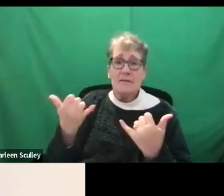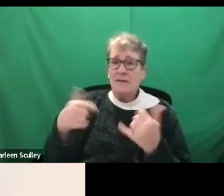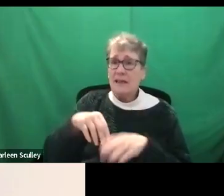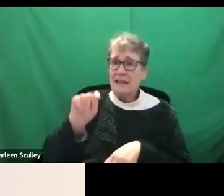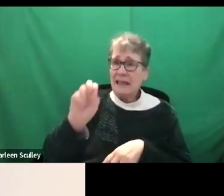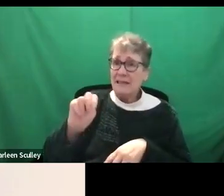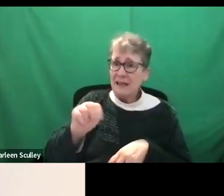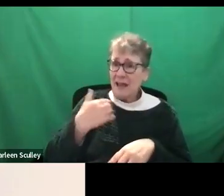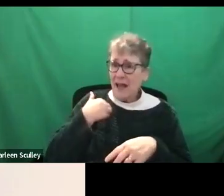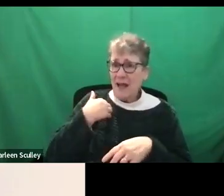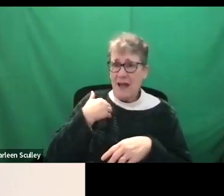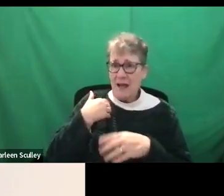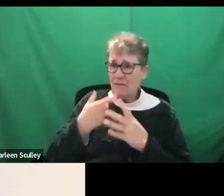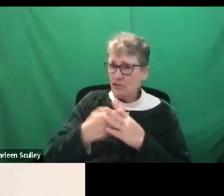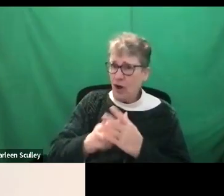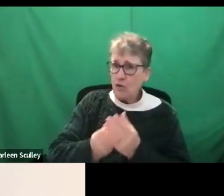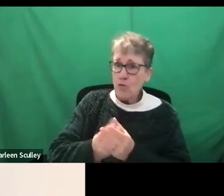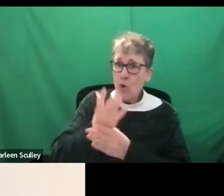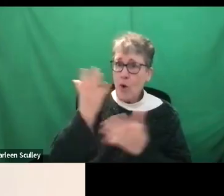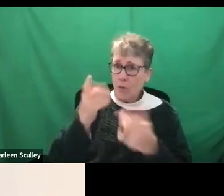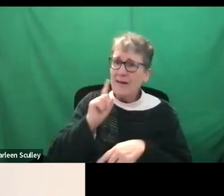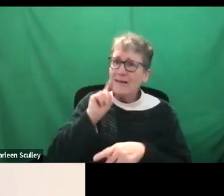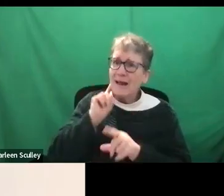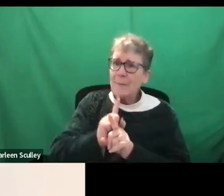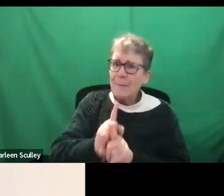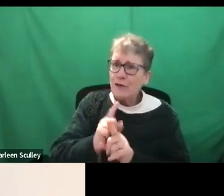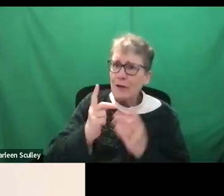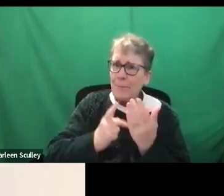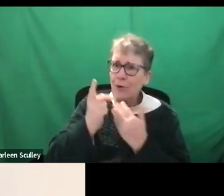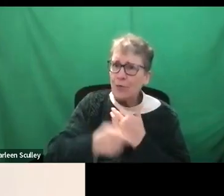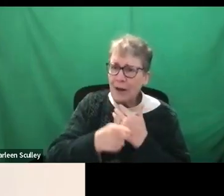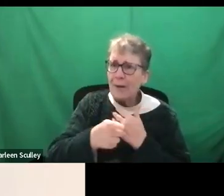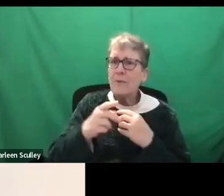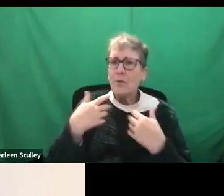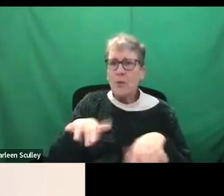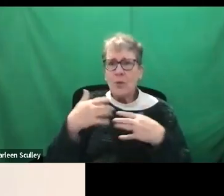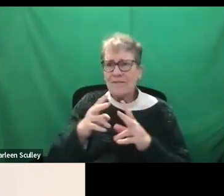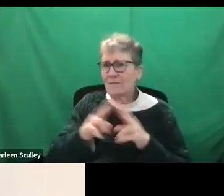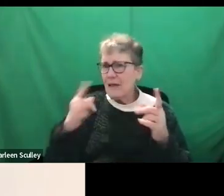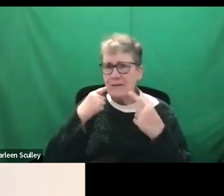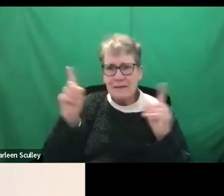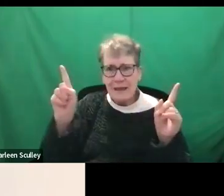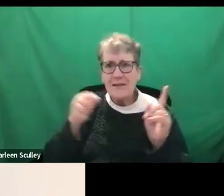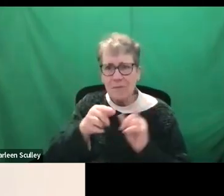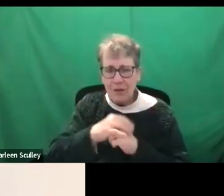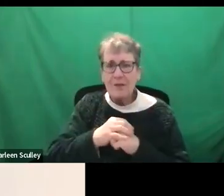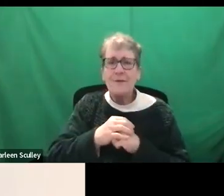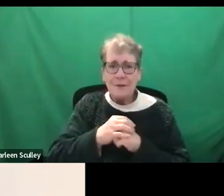Exposure to the Deaf community. Now, in Tennessee, we have started to develop a Deaf mentor program--